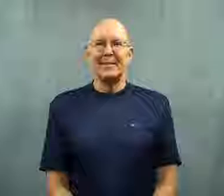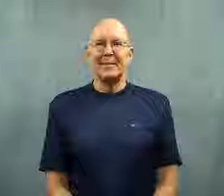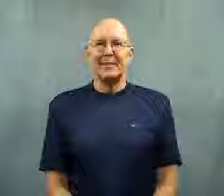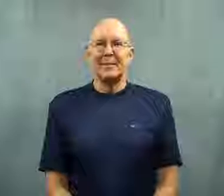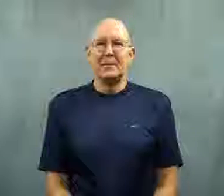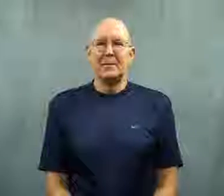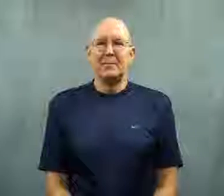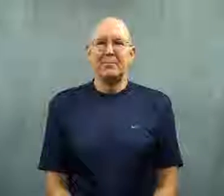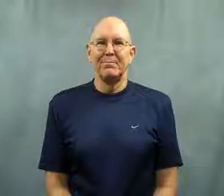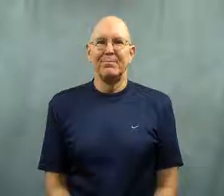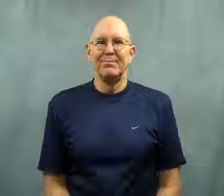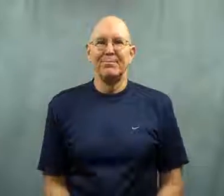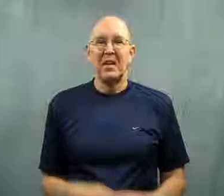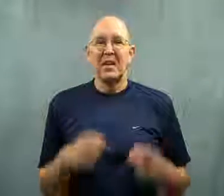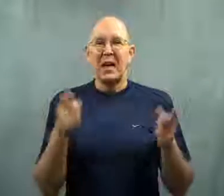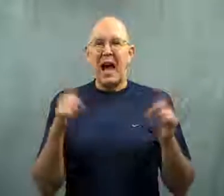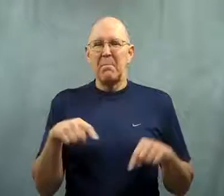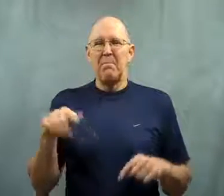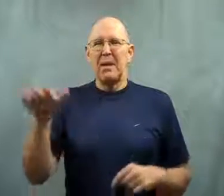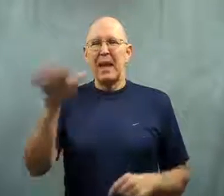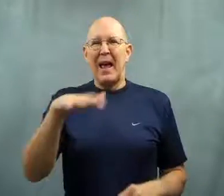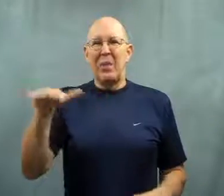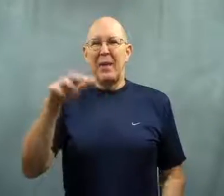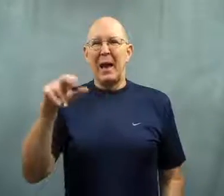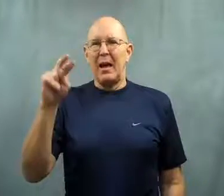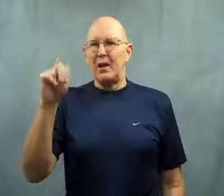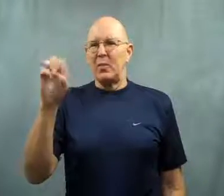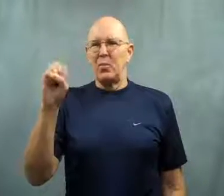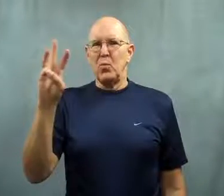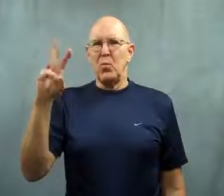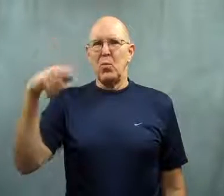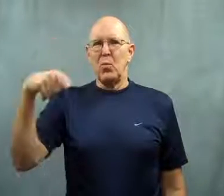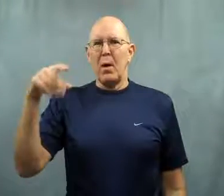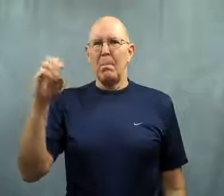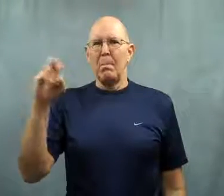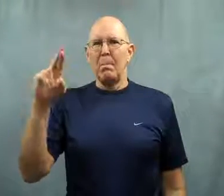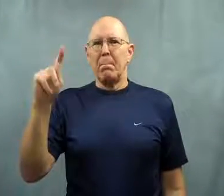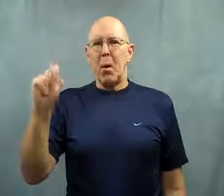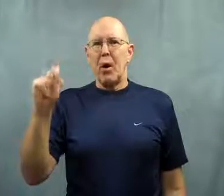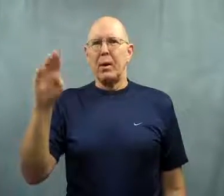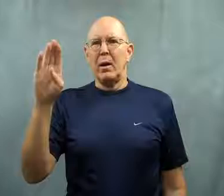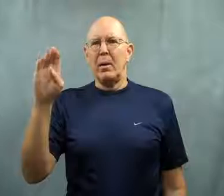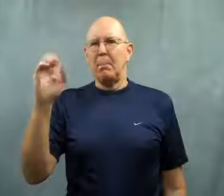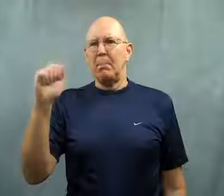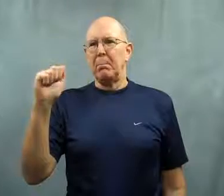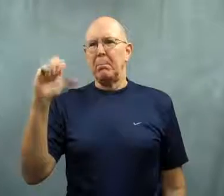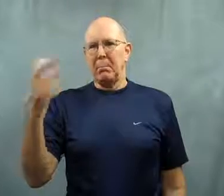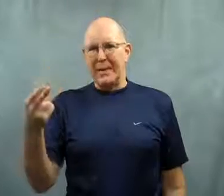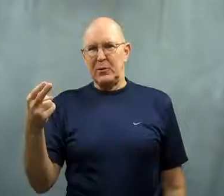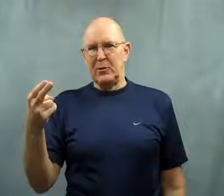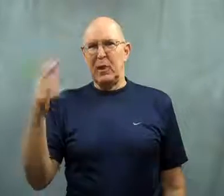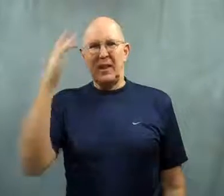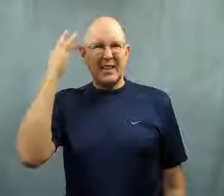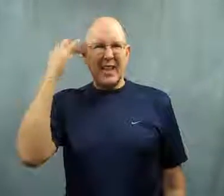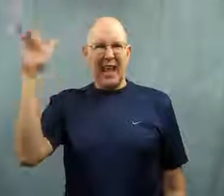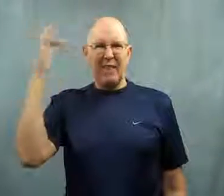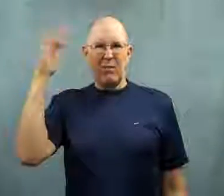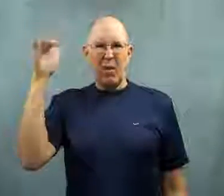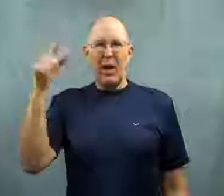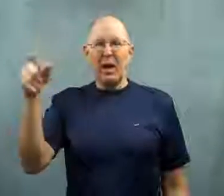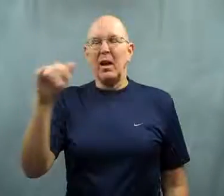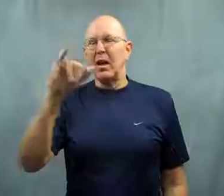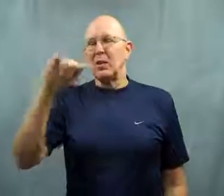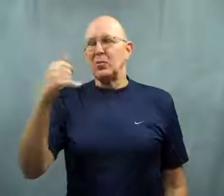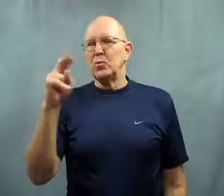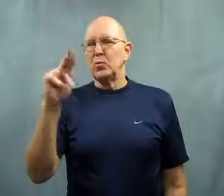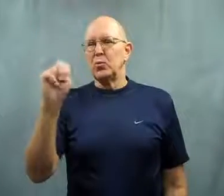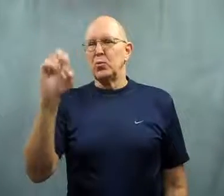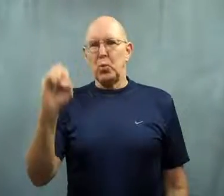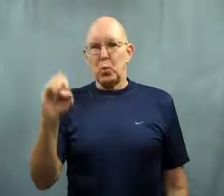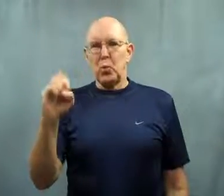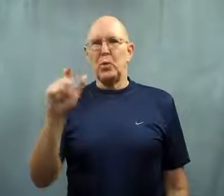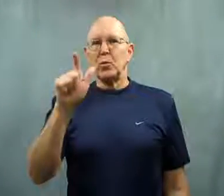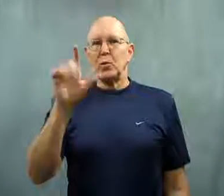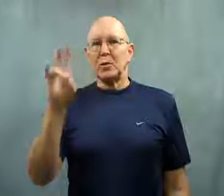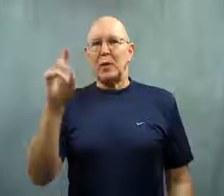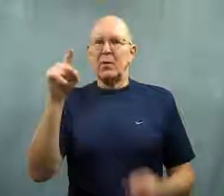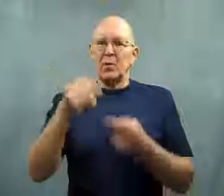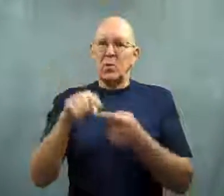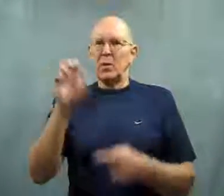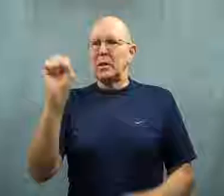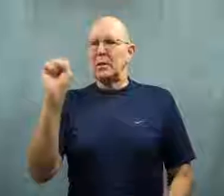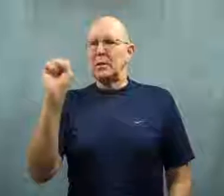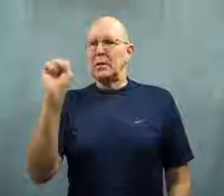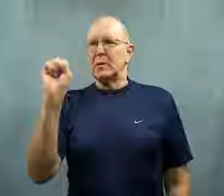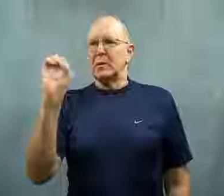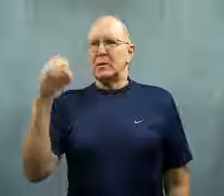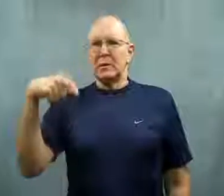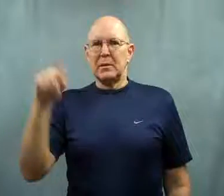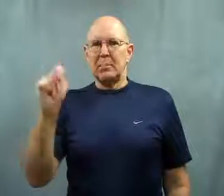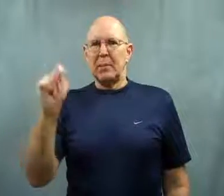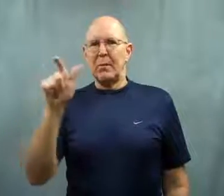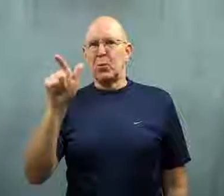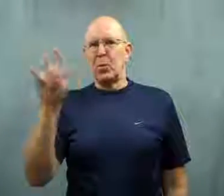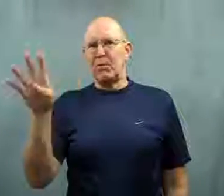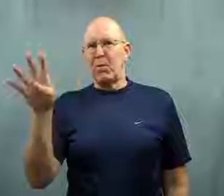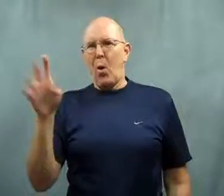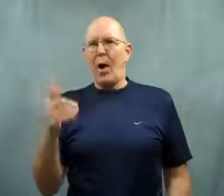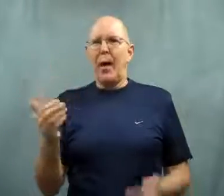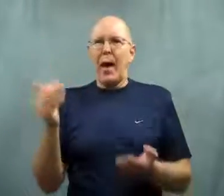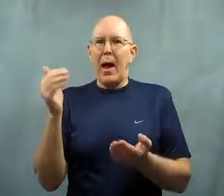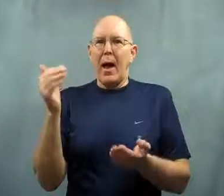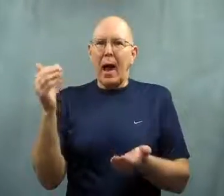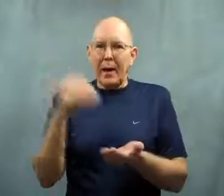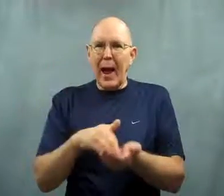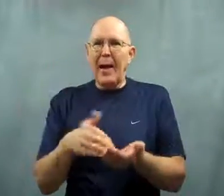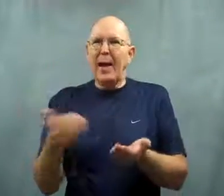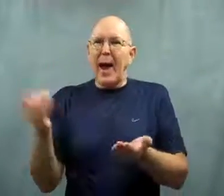This happened around Newport Beach in California.